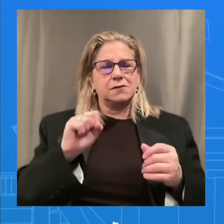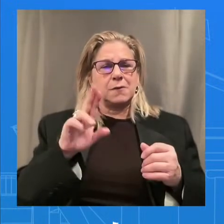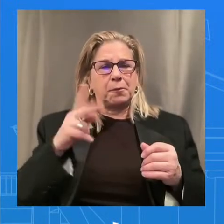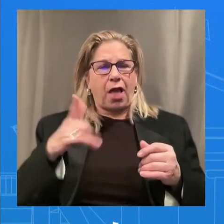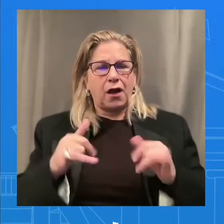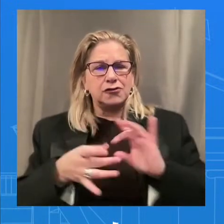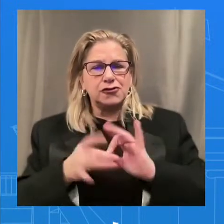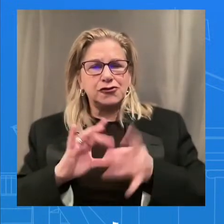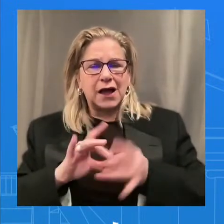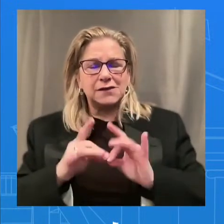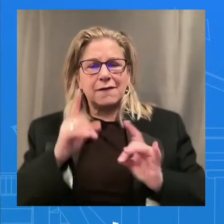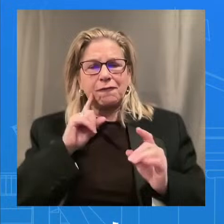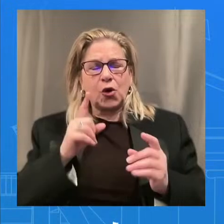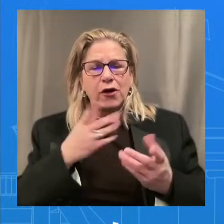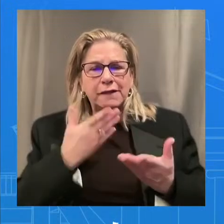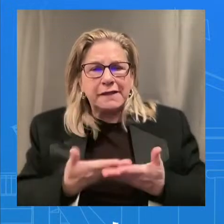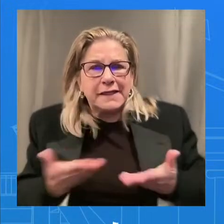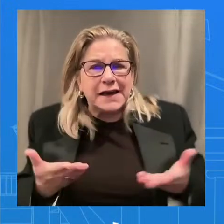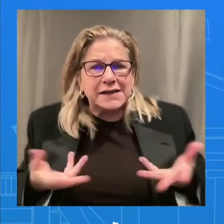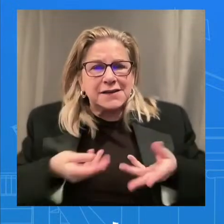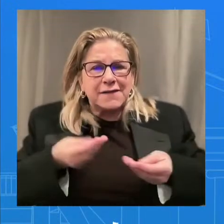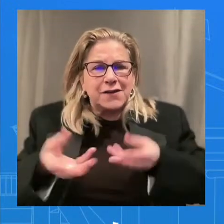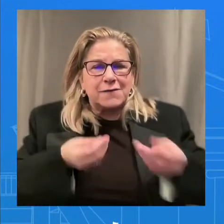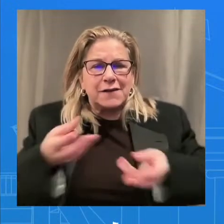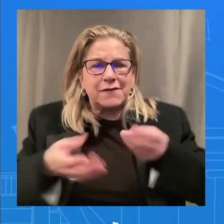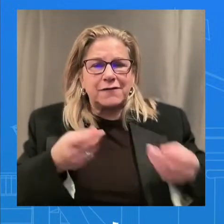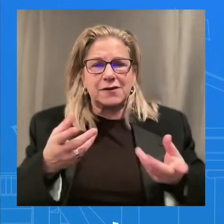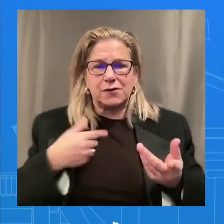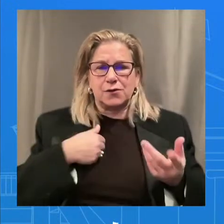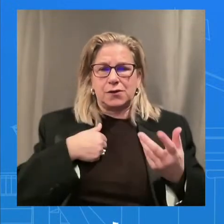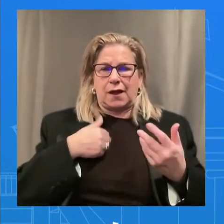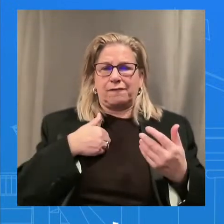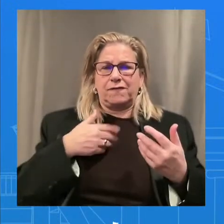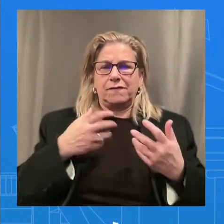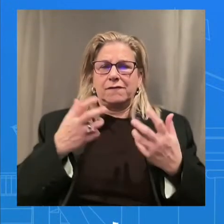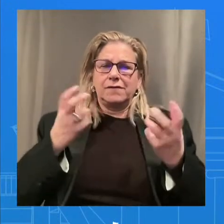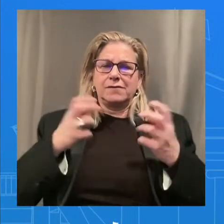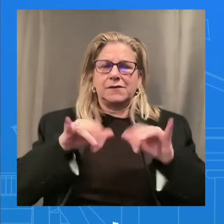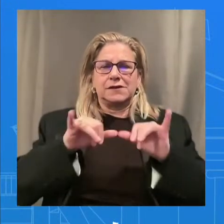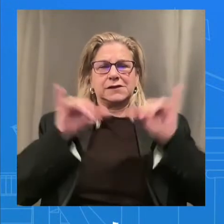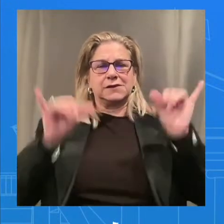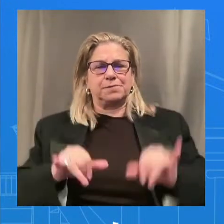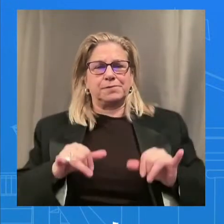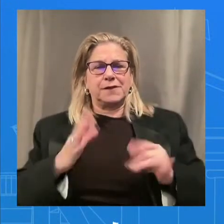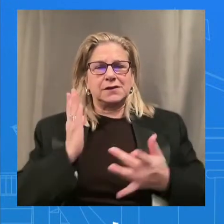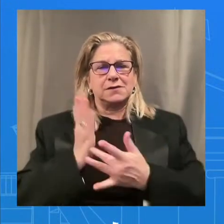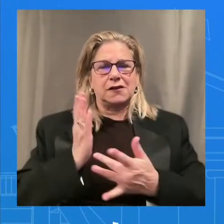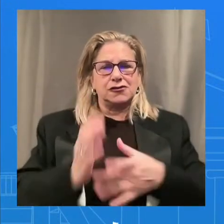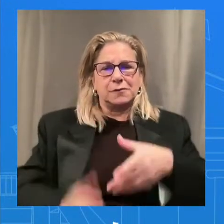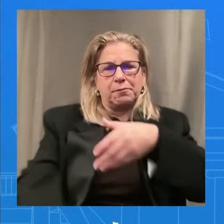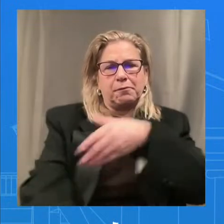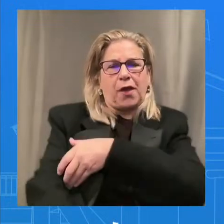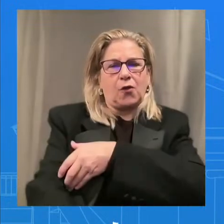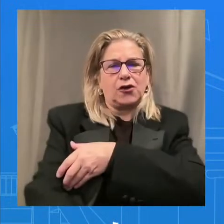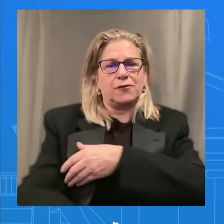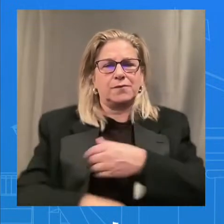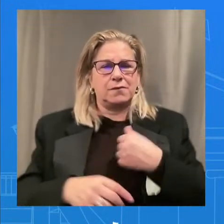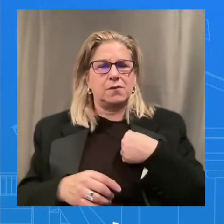and technological power? Yes. And did we do all of this while keeping America out of war? Yes.